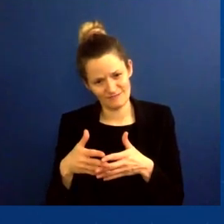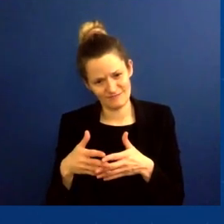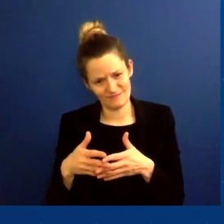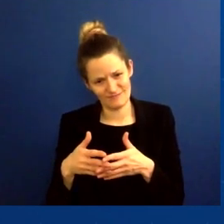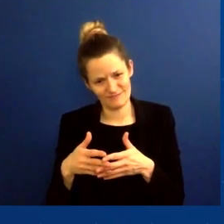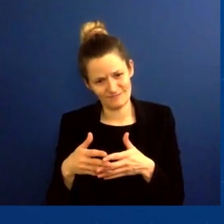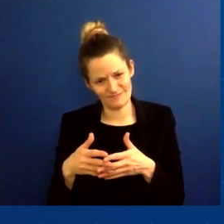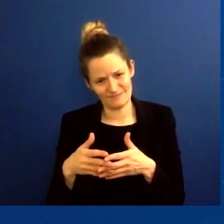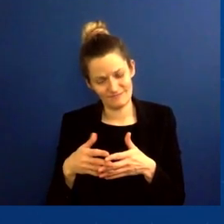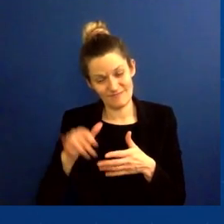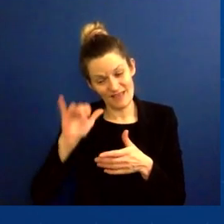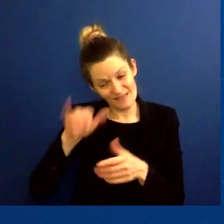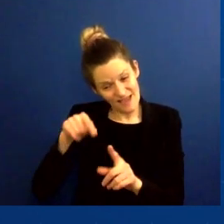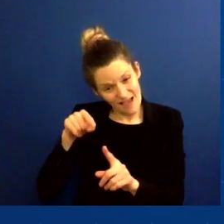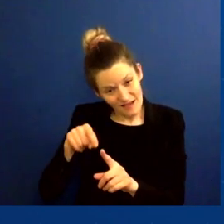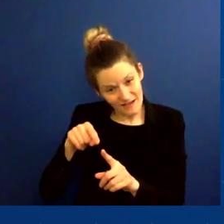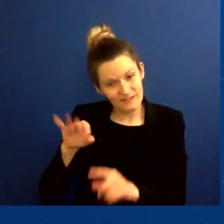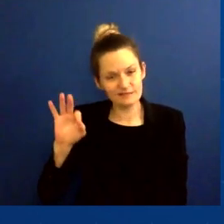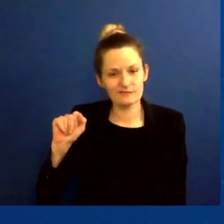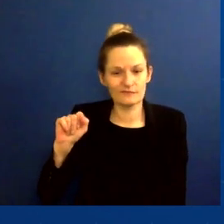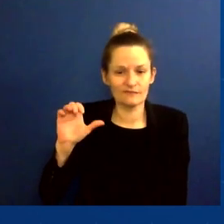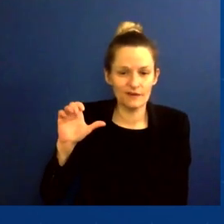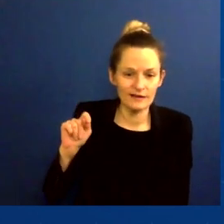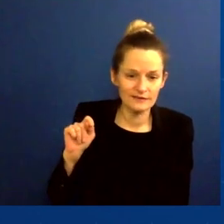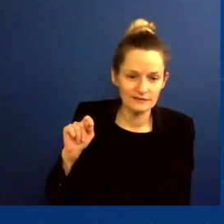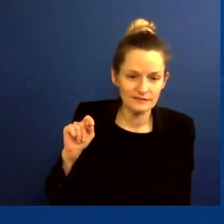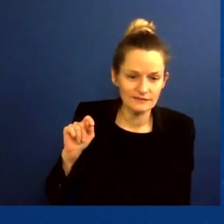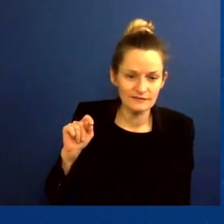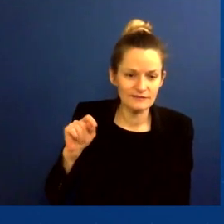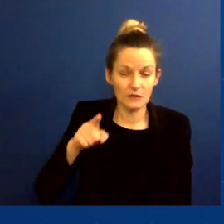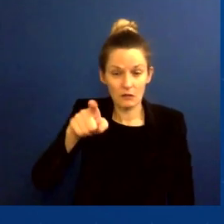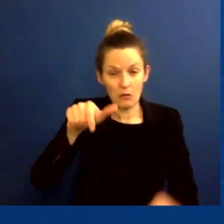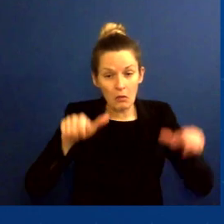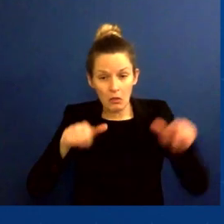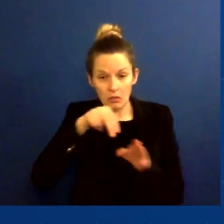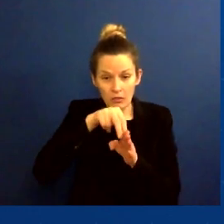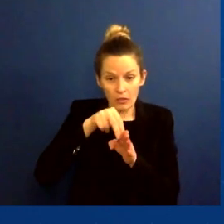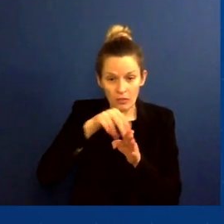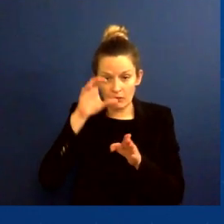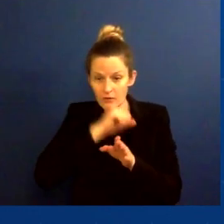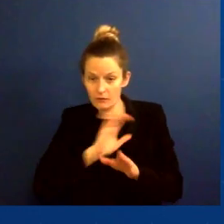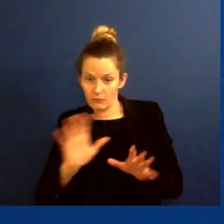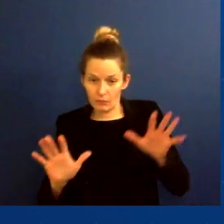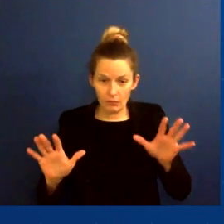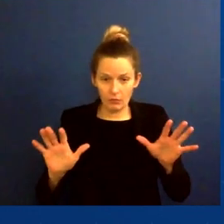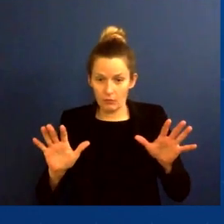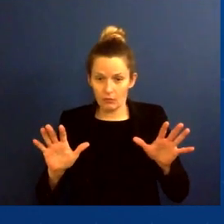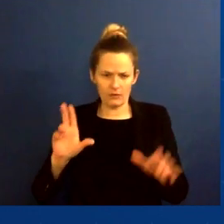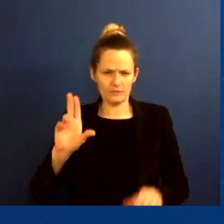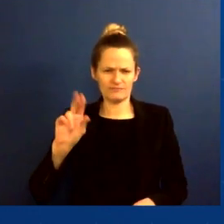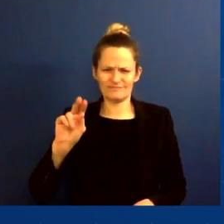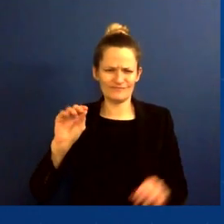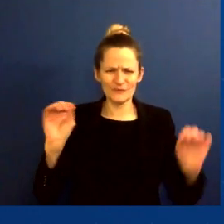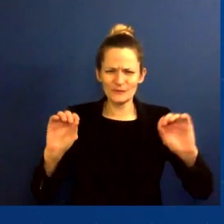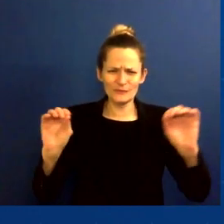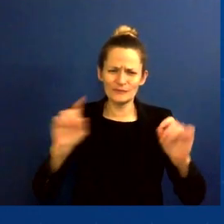And the executive order I'm going to sign today is going to help ensure that we build a better America, we build it right, and we build it on time,